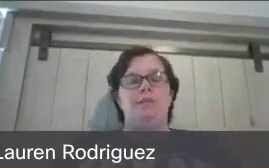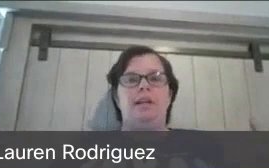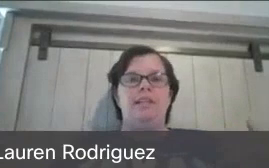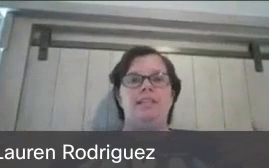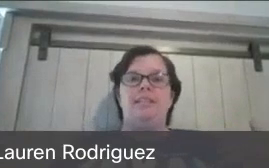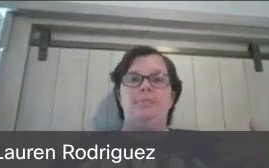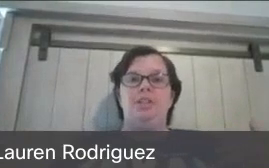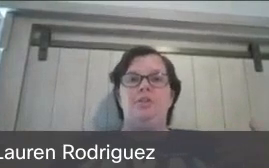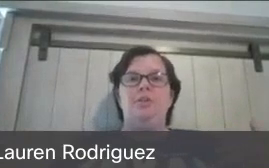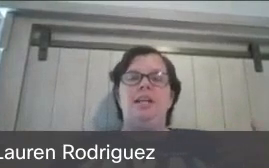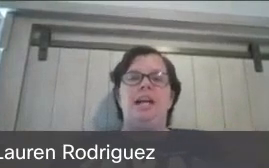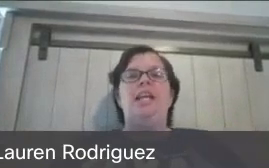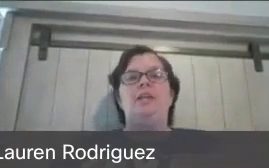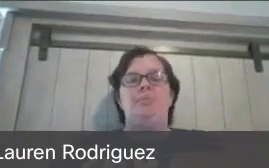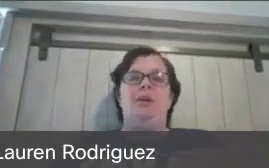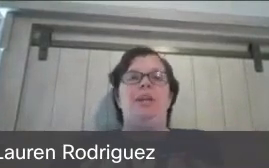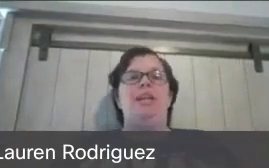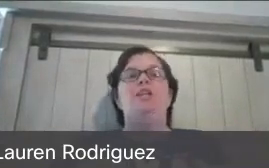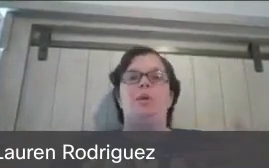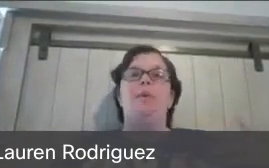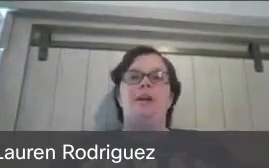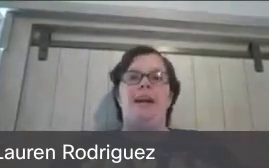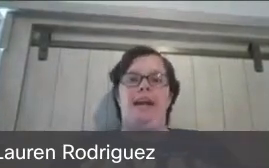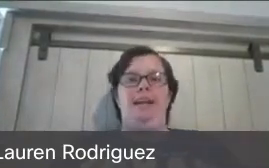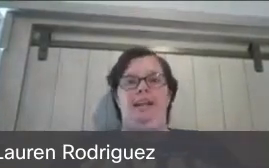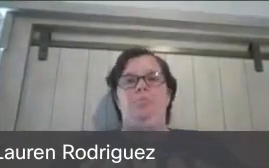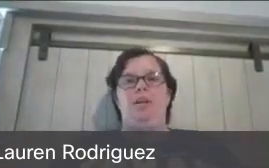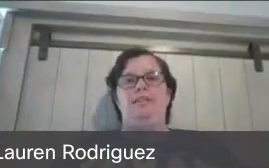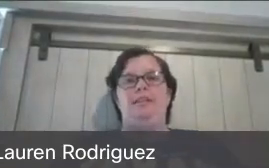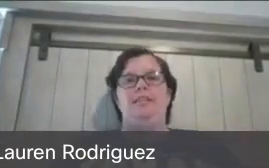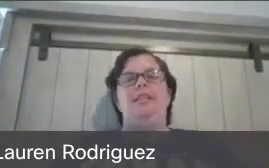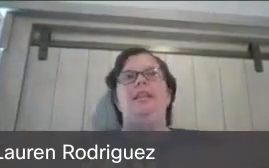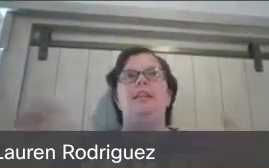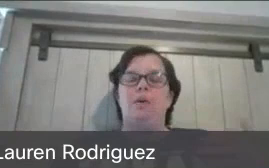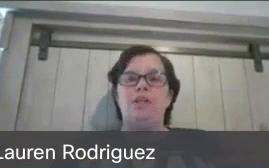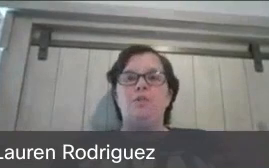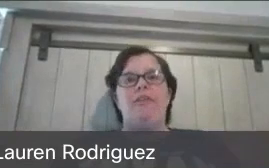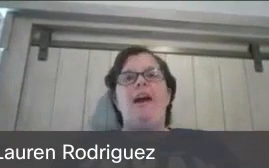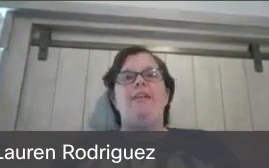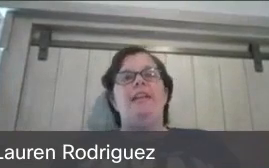to what I say to step two, I let them know. Like here's where we are at in the process. And then once we filed,